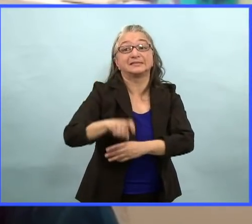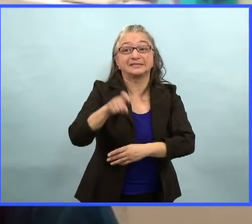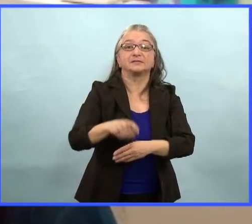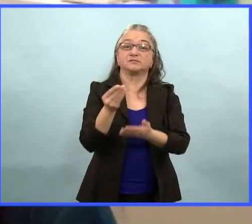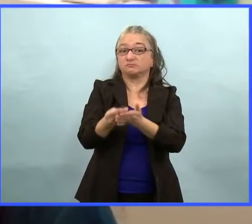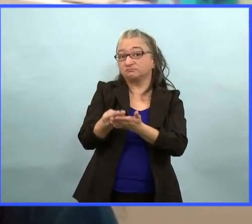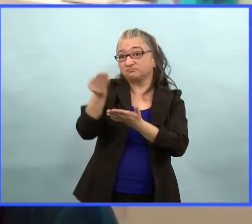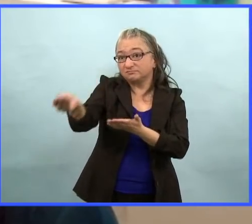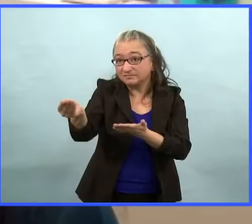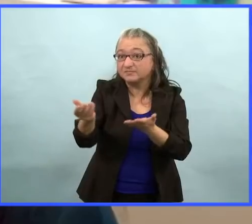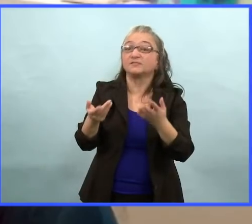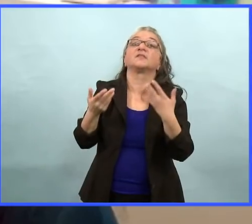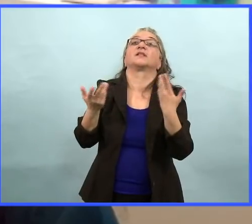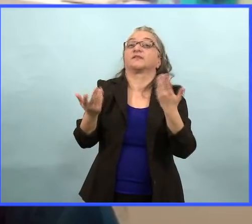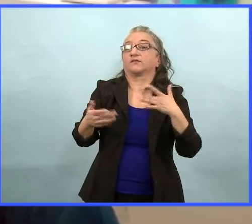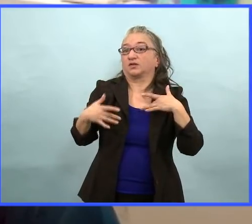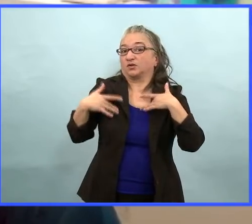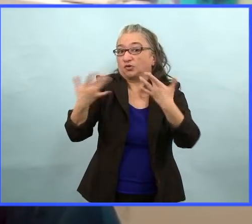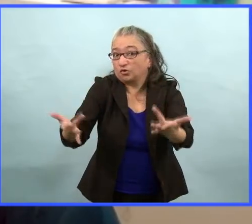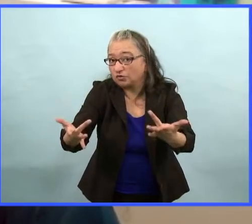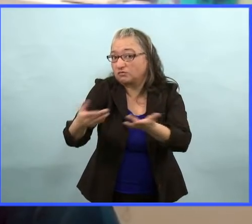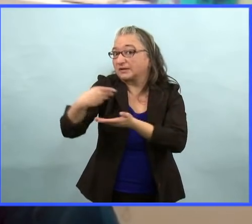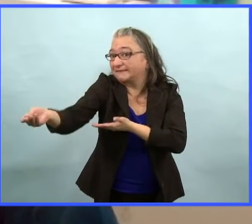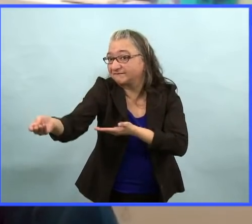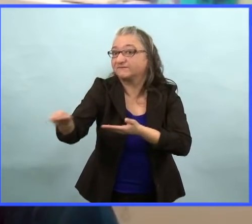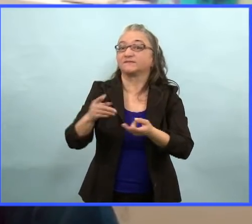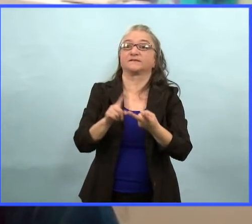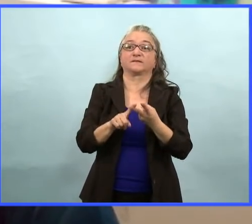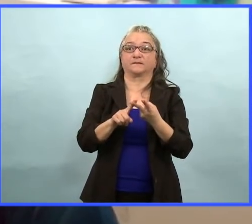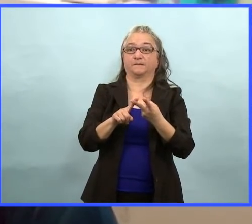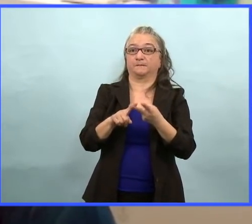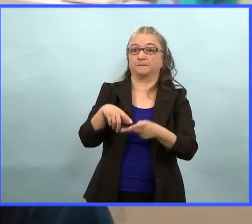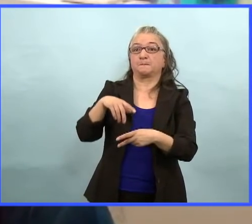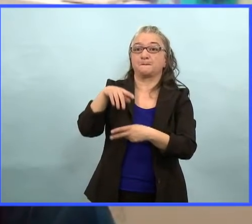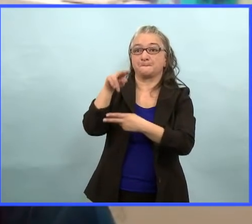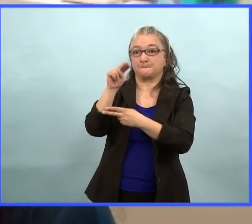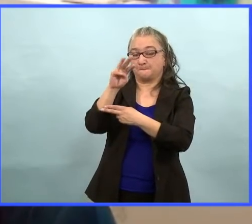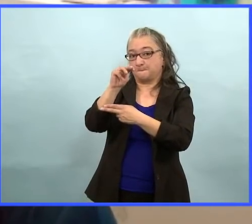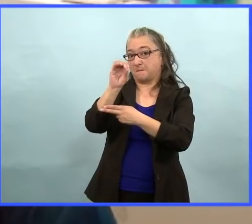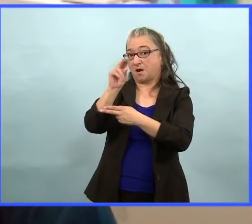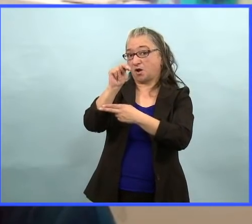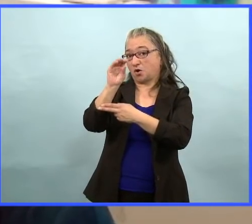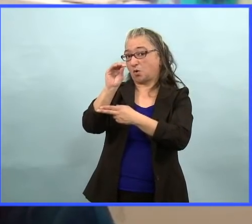so we are certainly strongly encouraging booster doses and would really like to see booster update